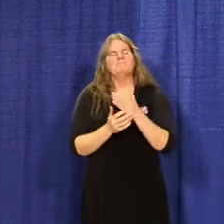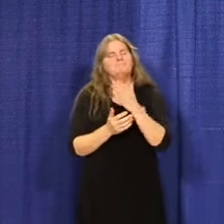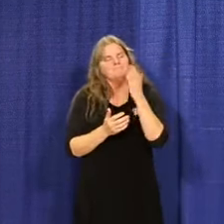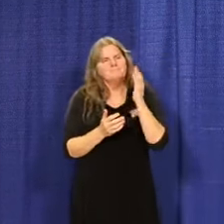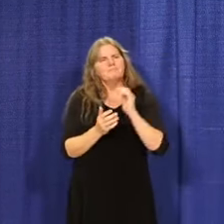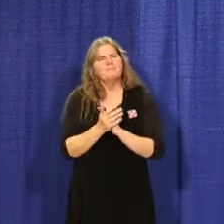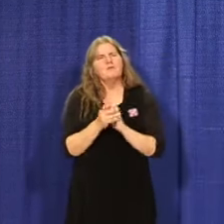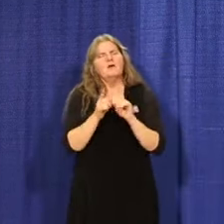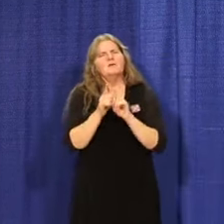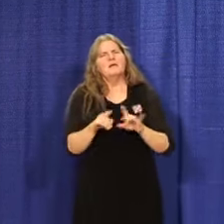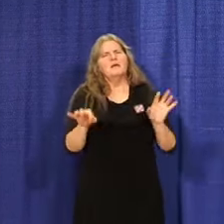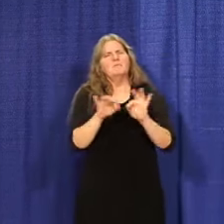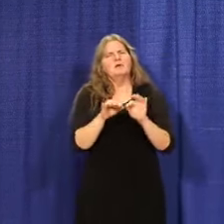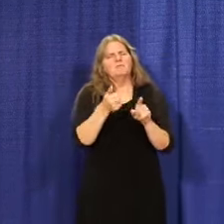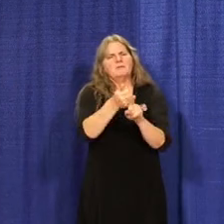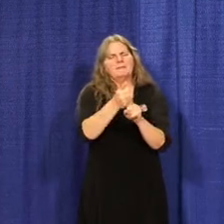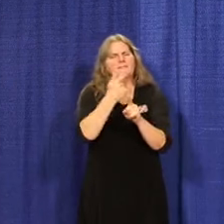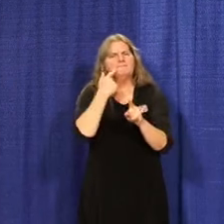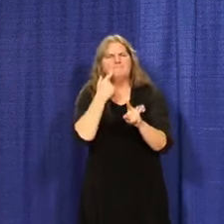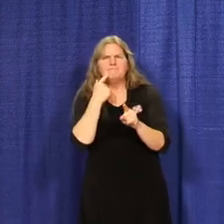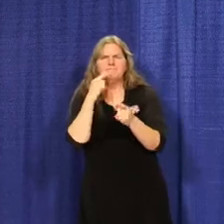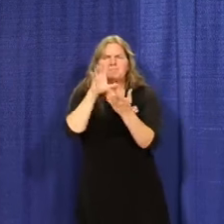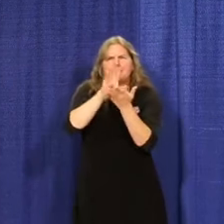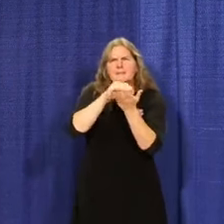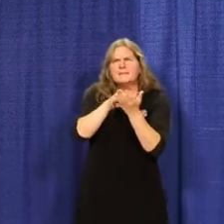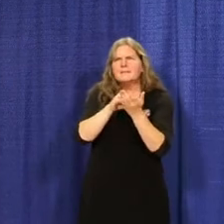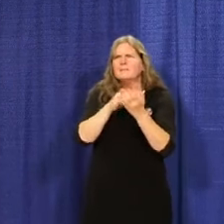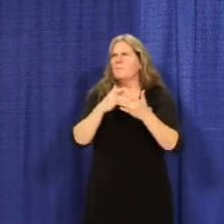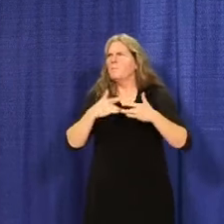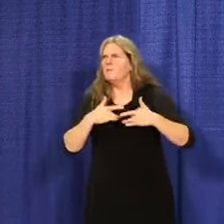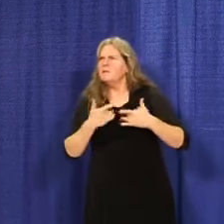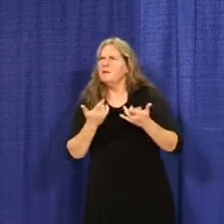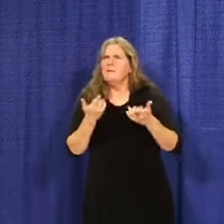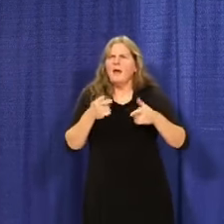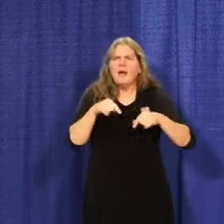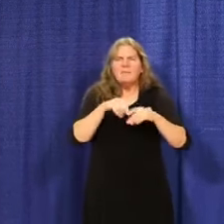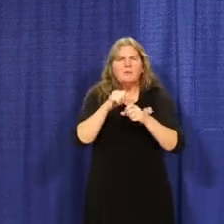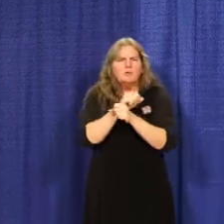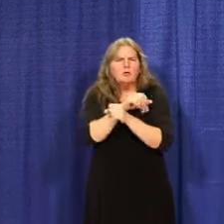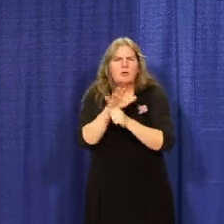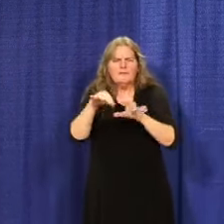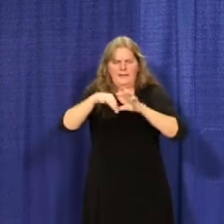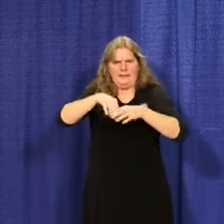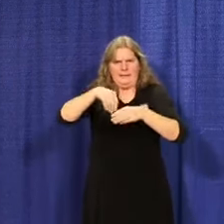informed and stay up-to-date on where we are as a territory.